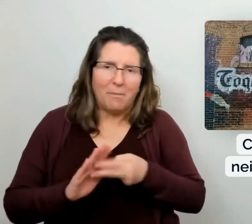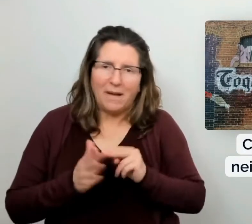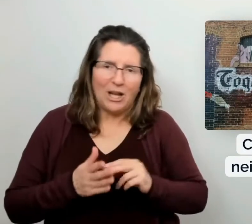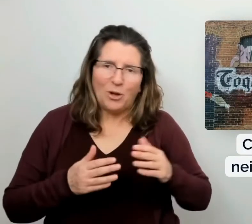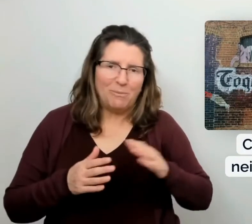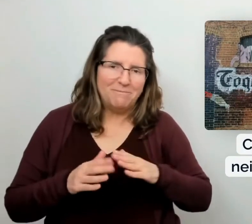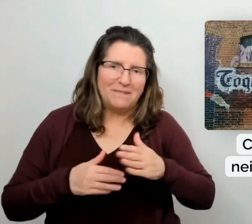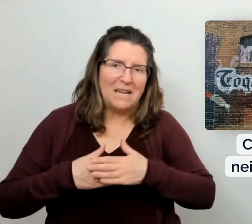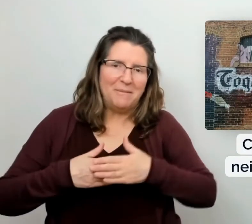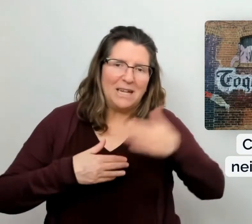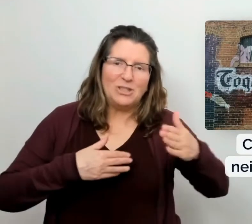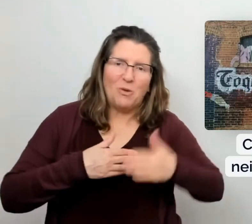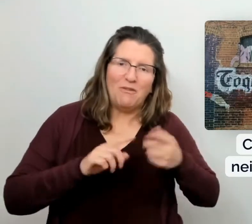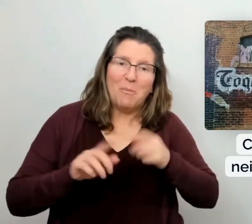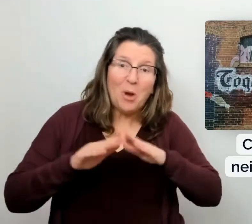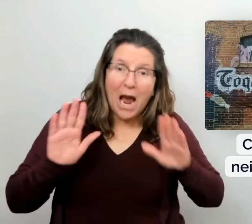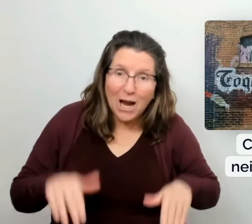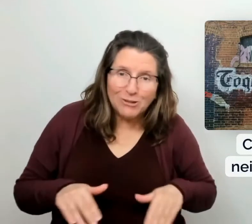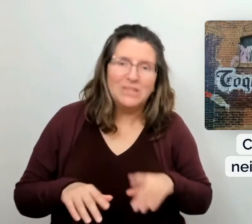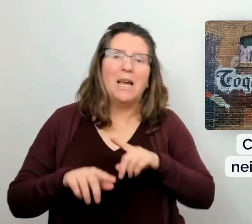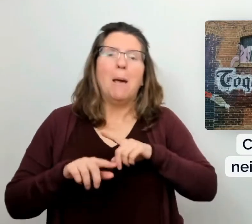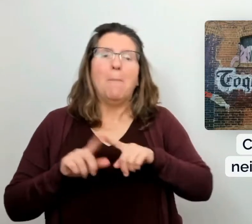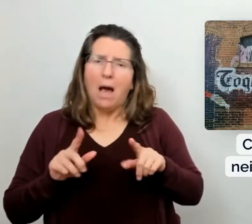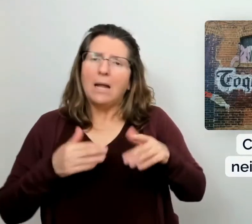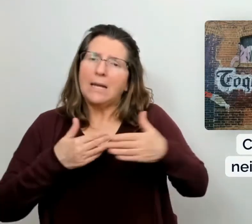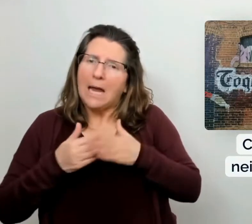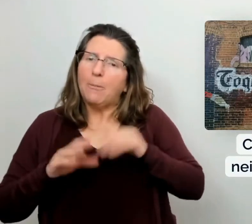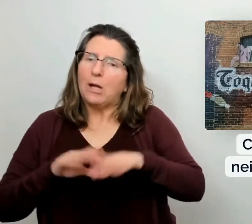I mean with a peer in the class.